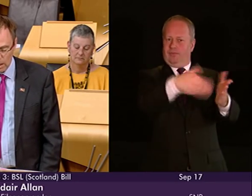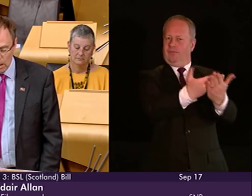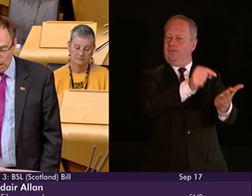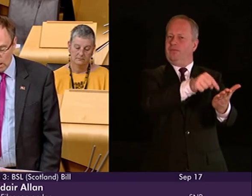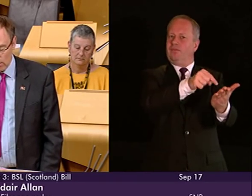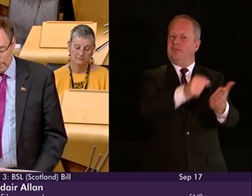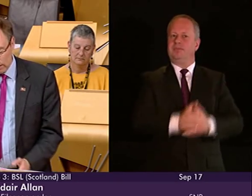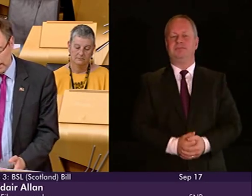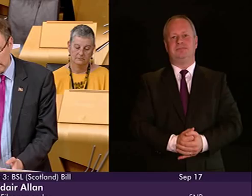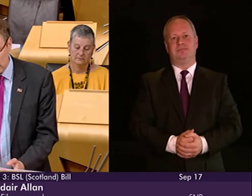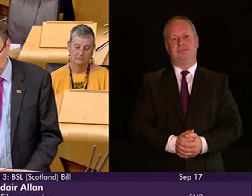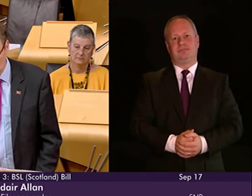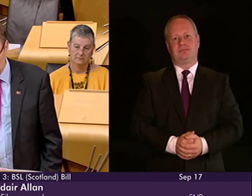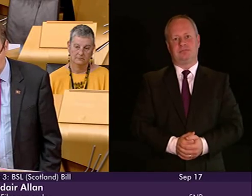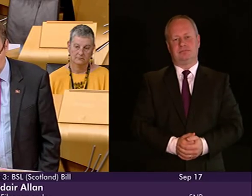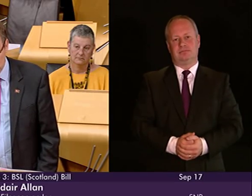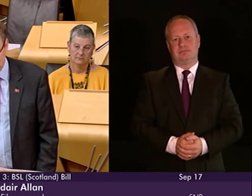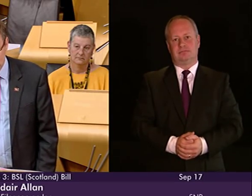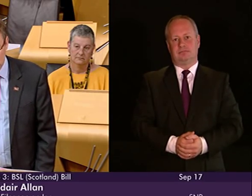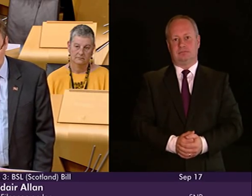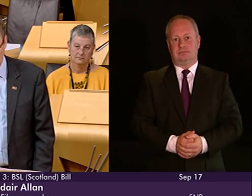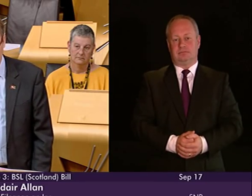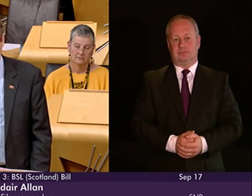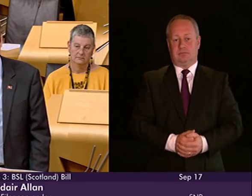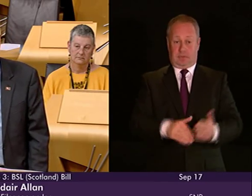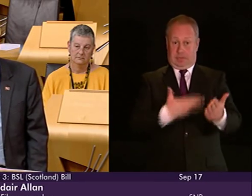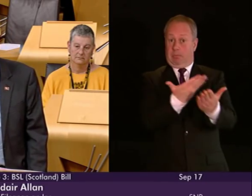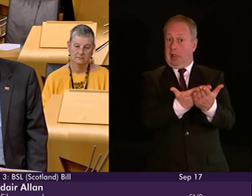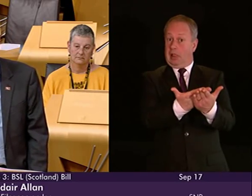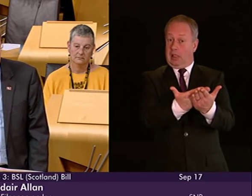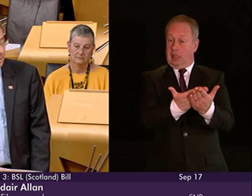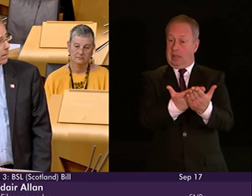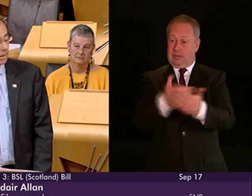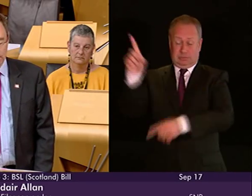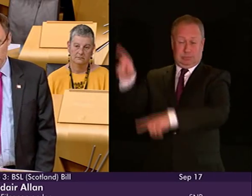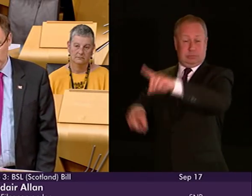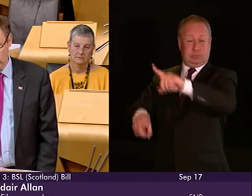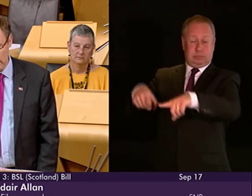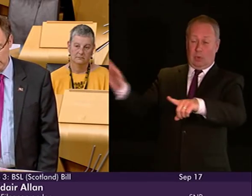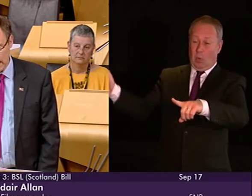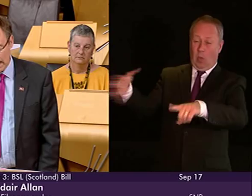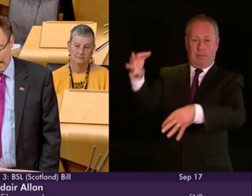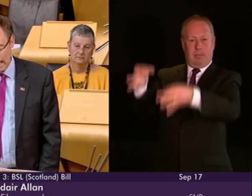together. The bill has enjoyed cross-party support throughout its parliamentary progress;